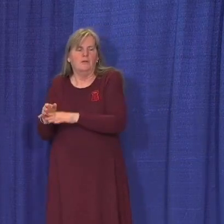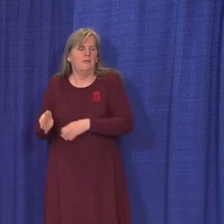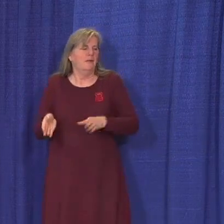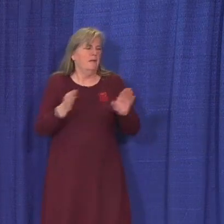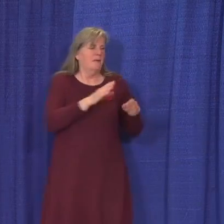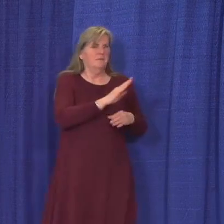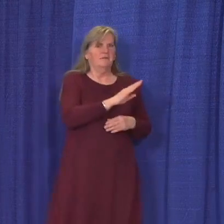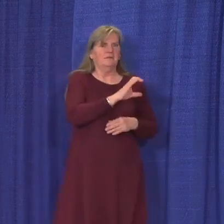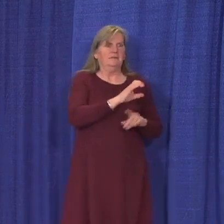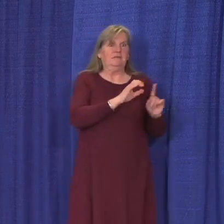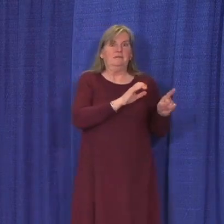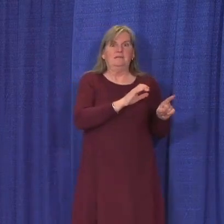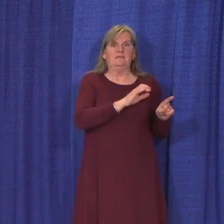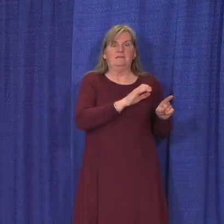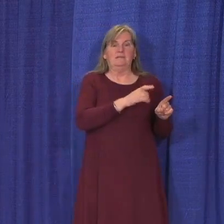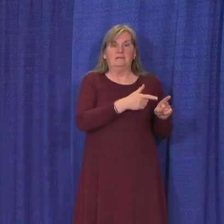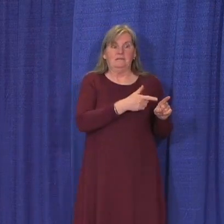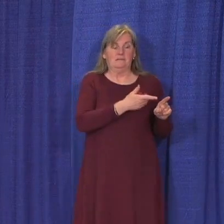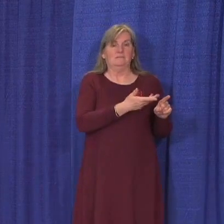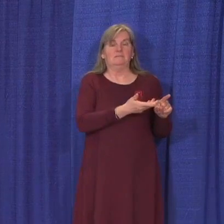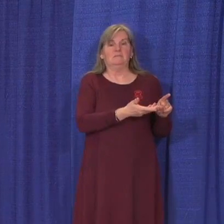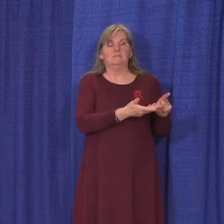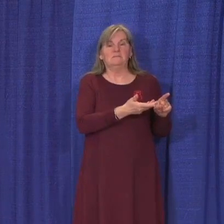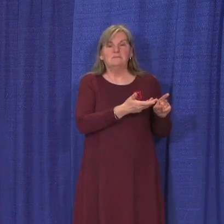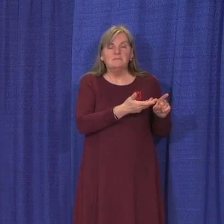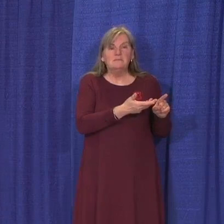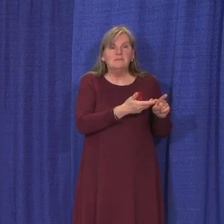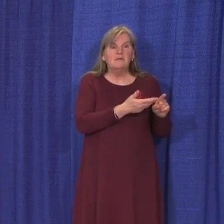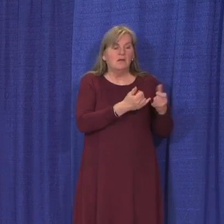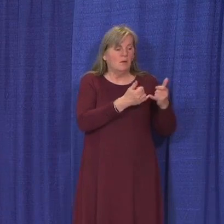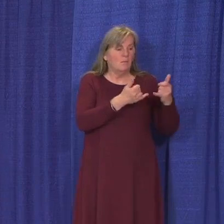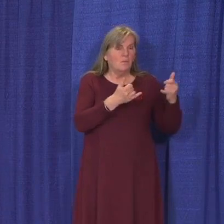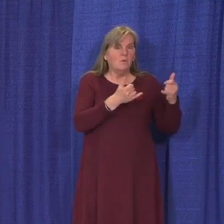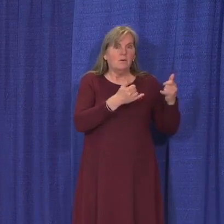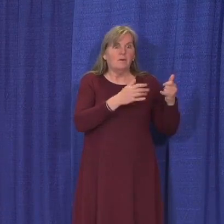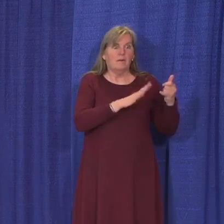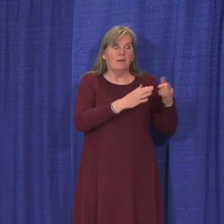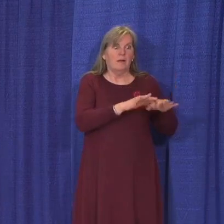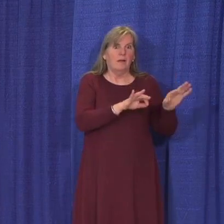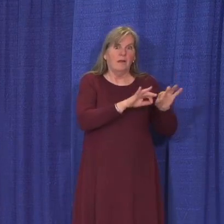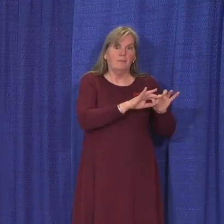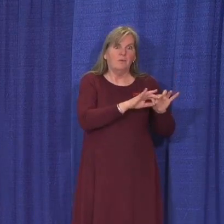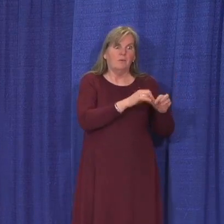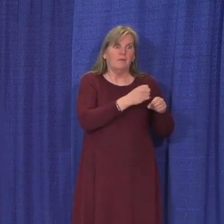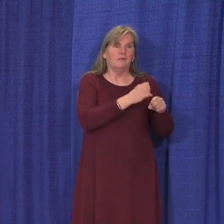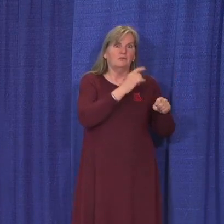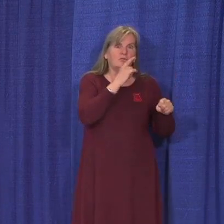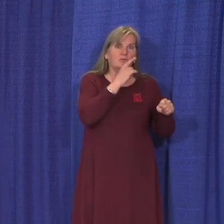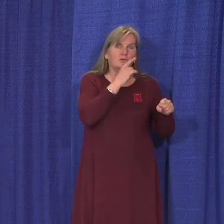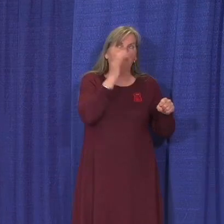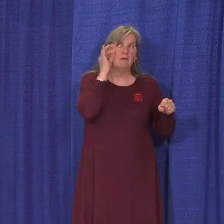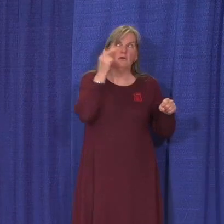and family but at the same time on a much larger scale we have jurisdictions like Ontario